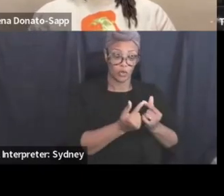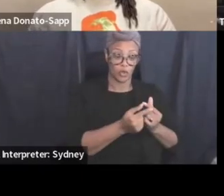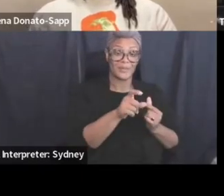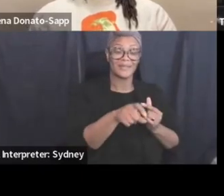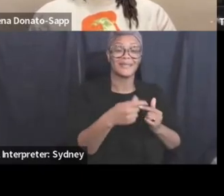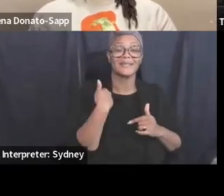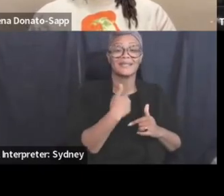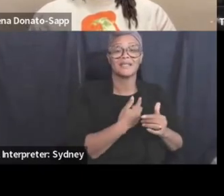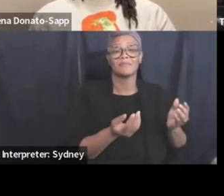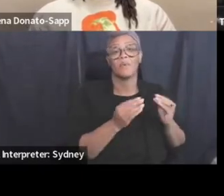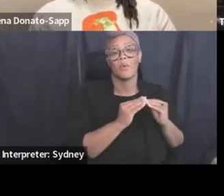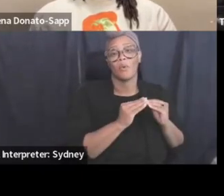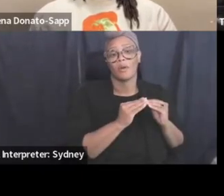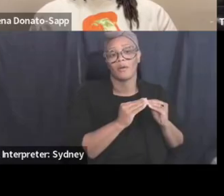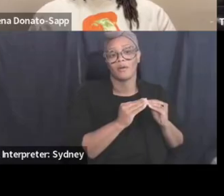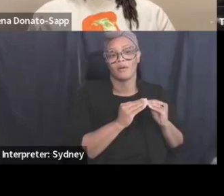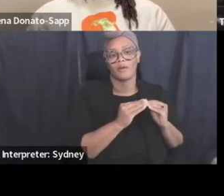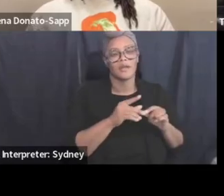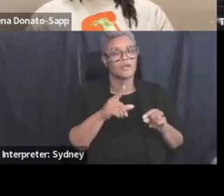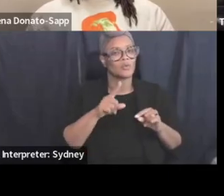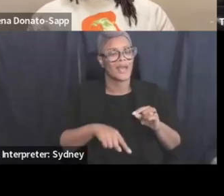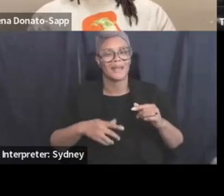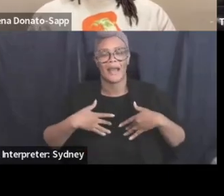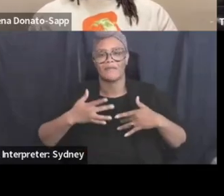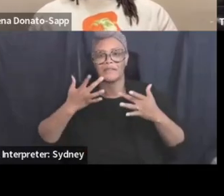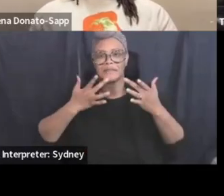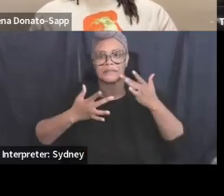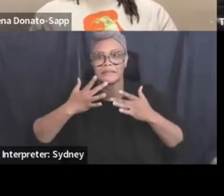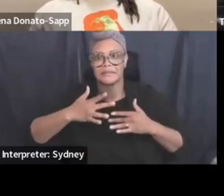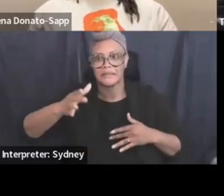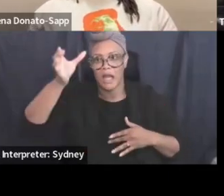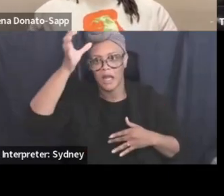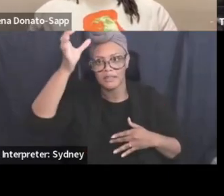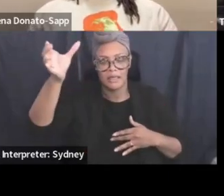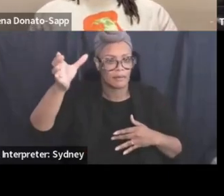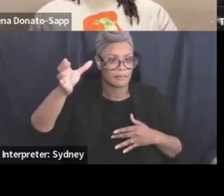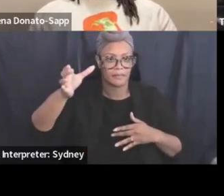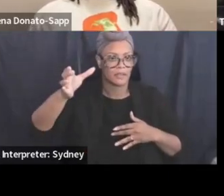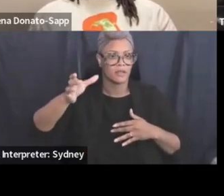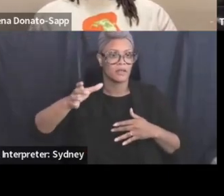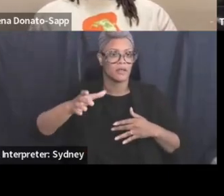There cannot be scarcity if we're going to do the right thing, especially by and for black children.